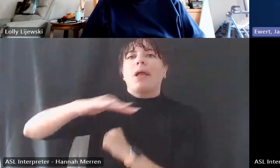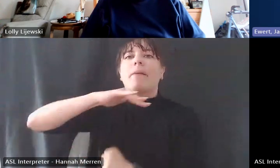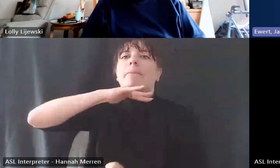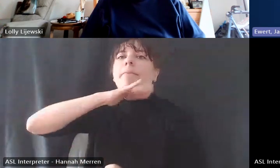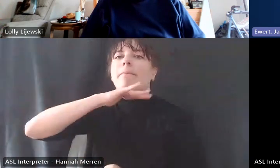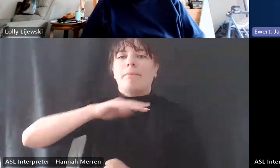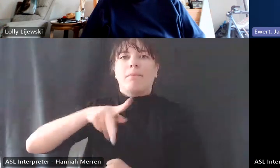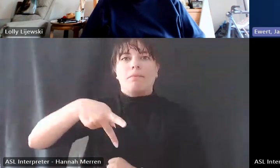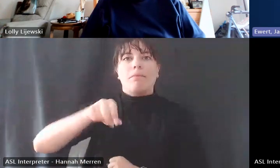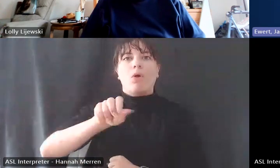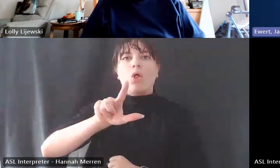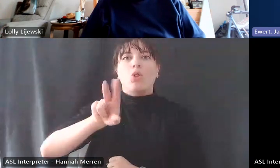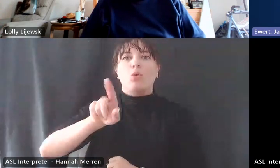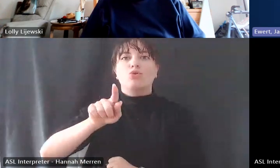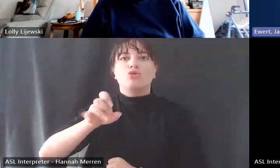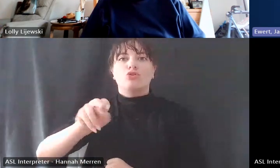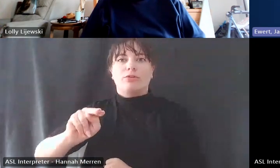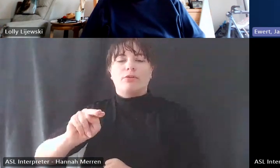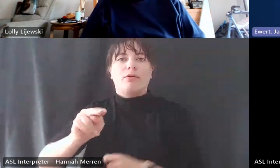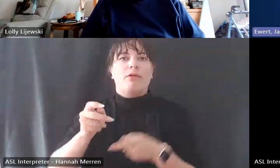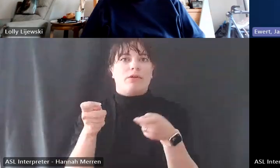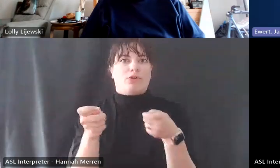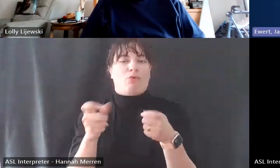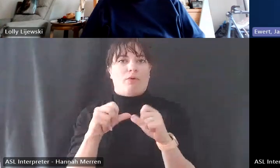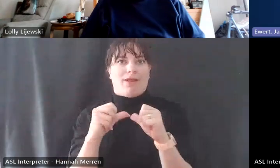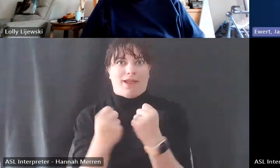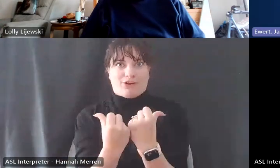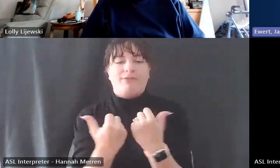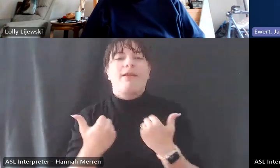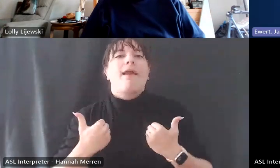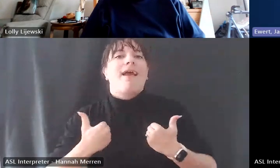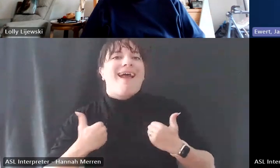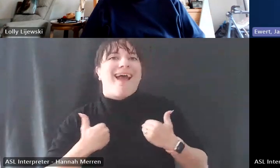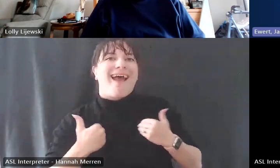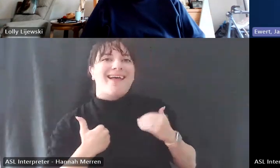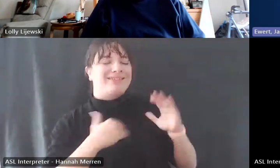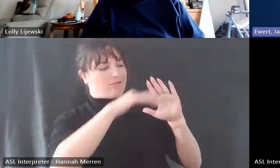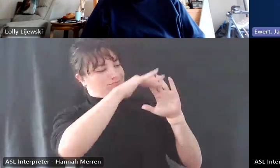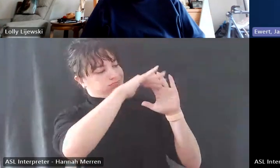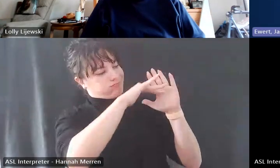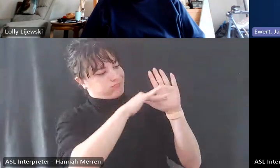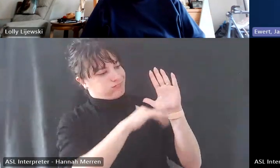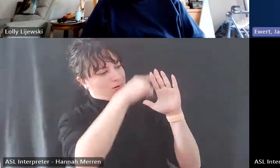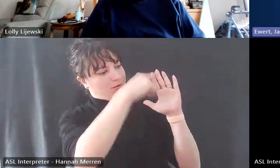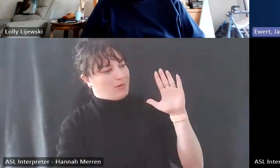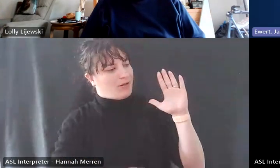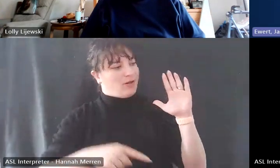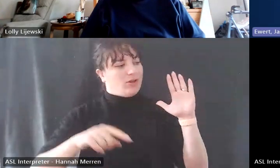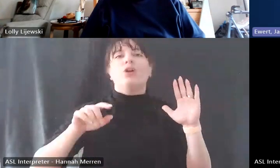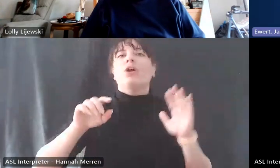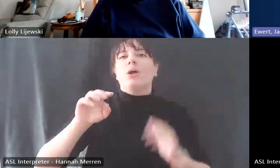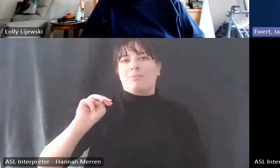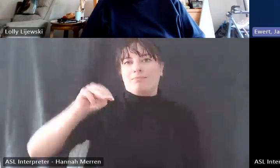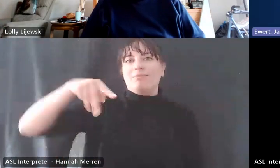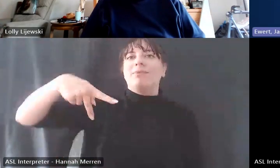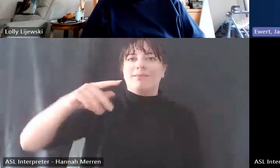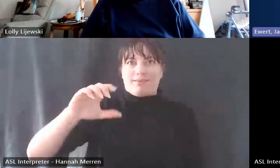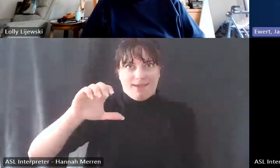It contains 26 topics that we had to organize. These are environmental stressors